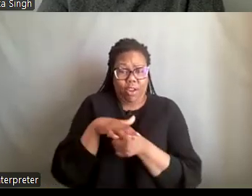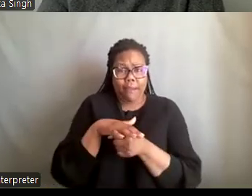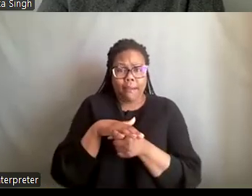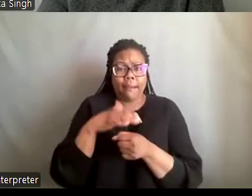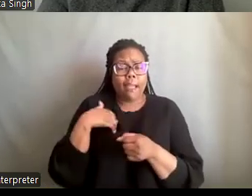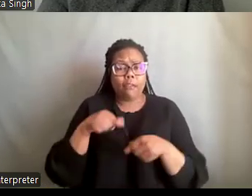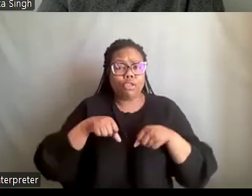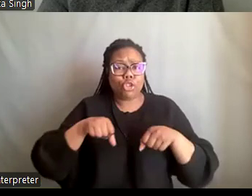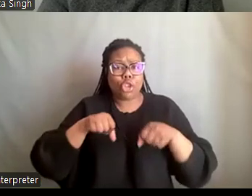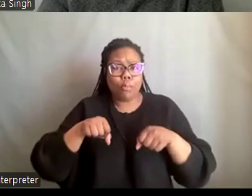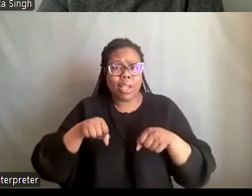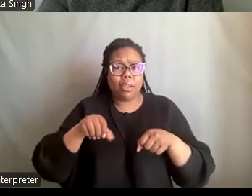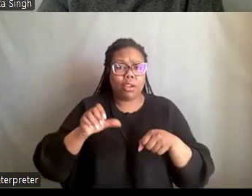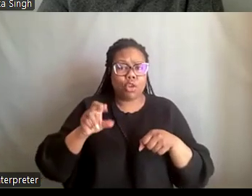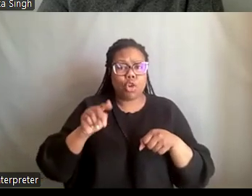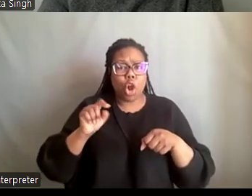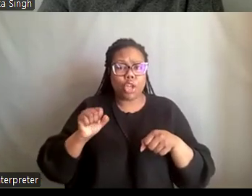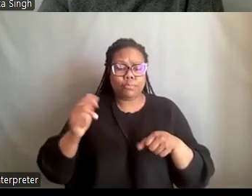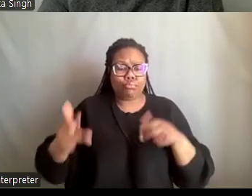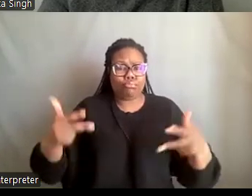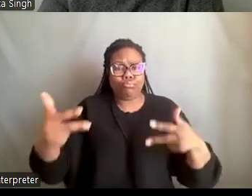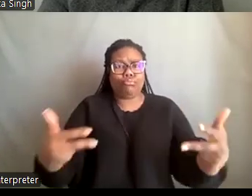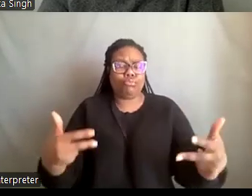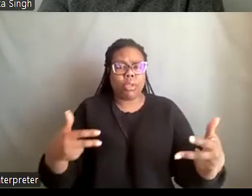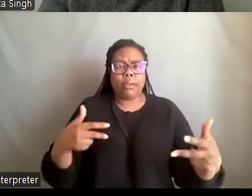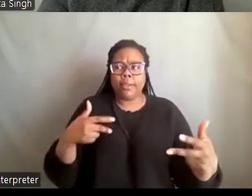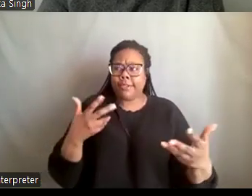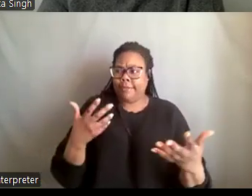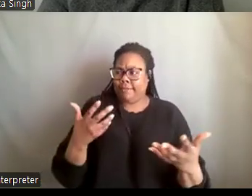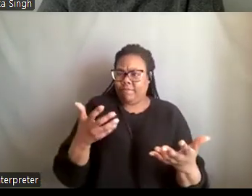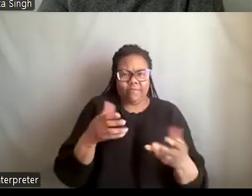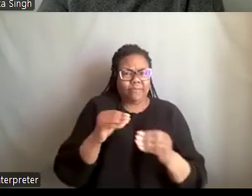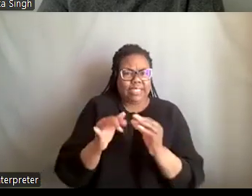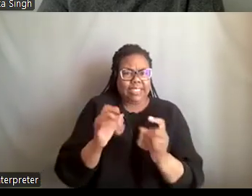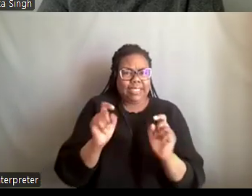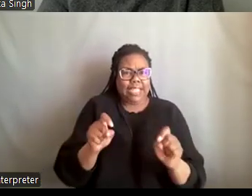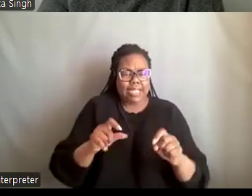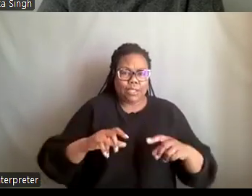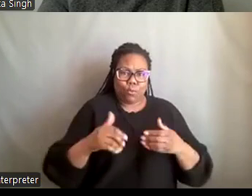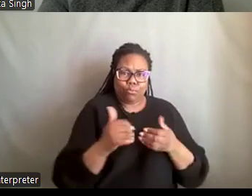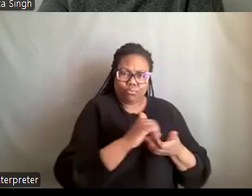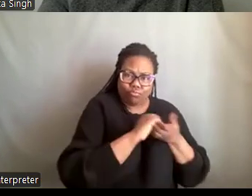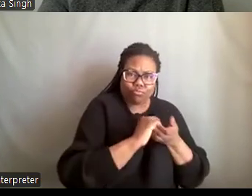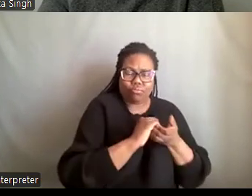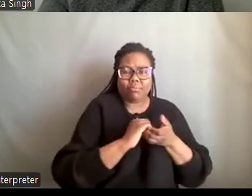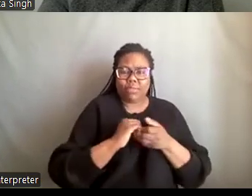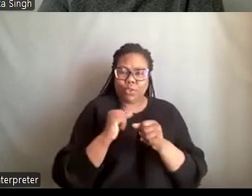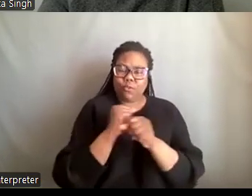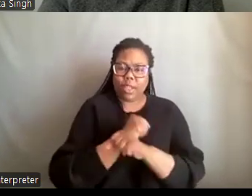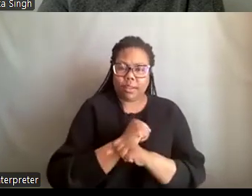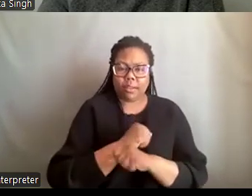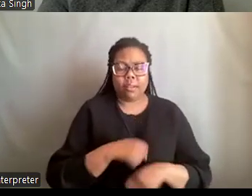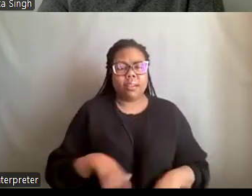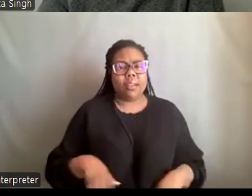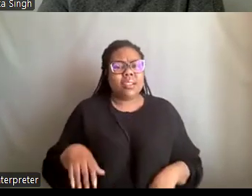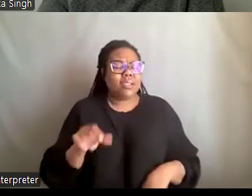Or you know, something similar . I see it as my own way of